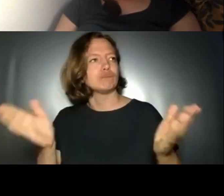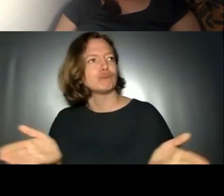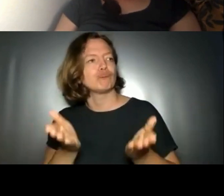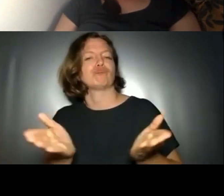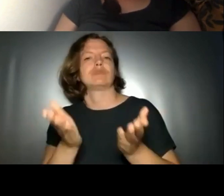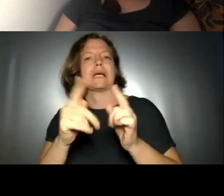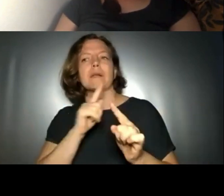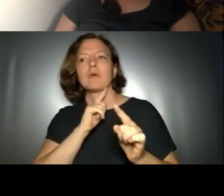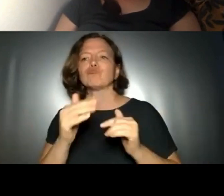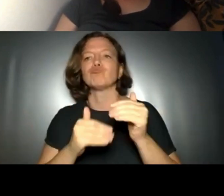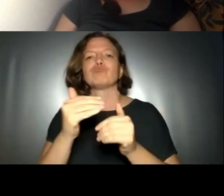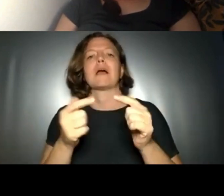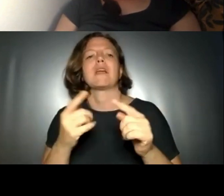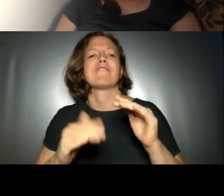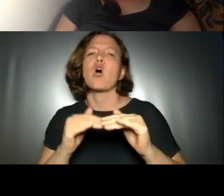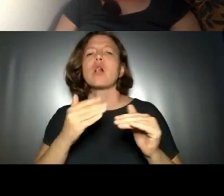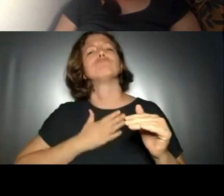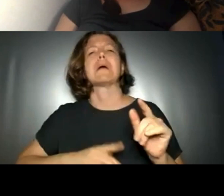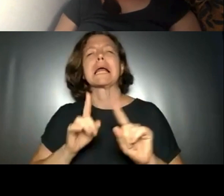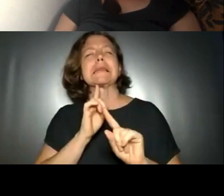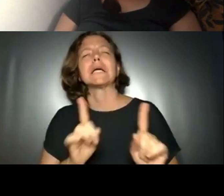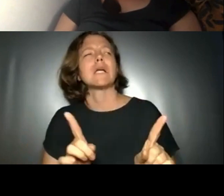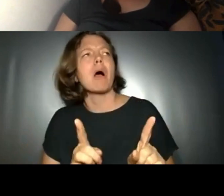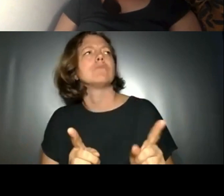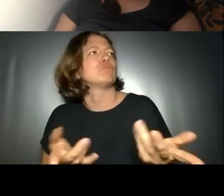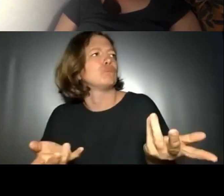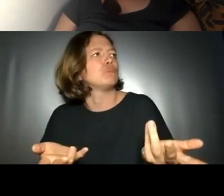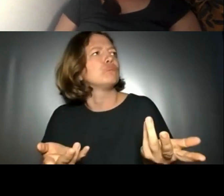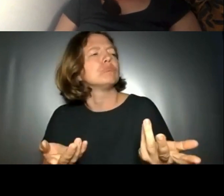But I knew that if I kept on doing that, I would maybe be able...